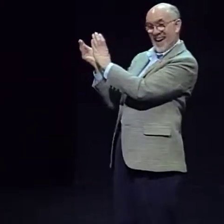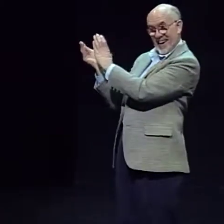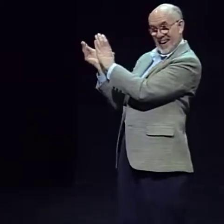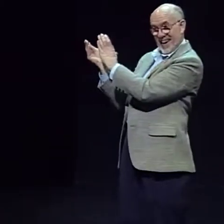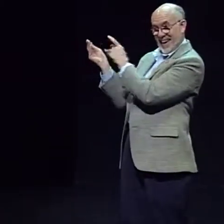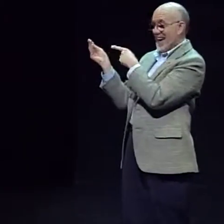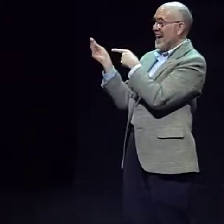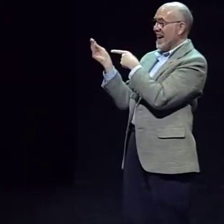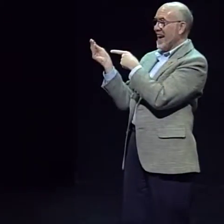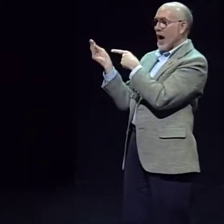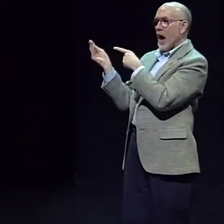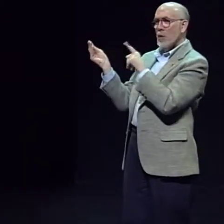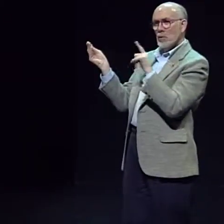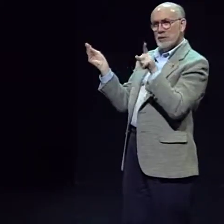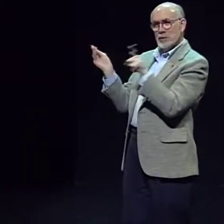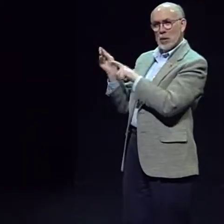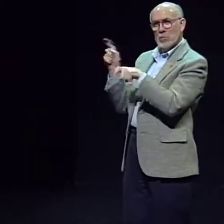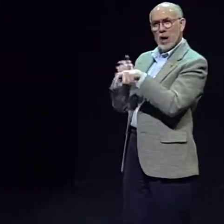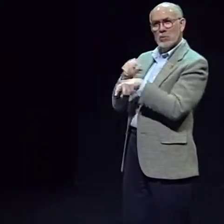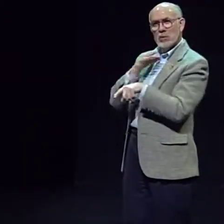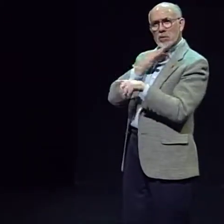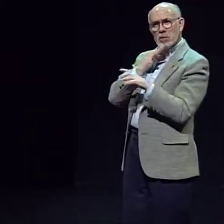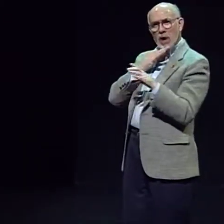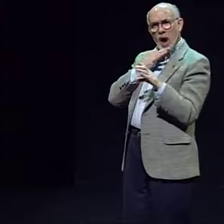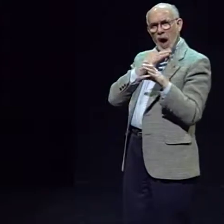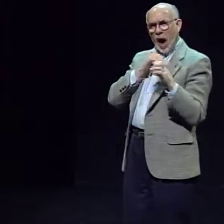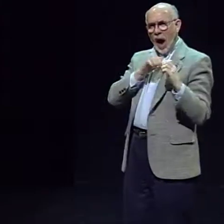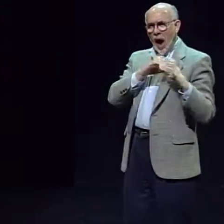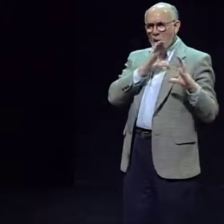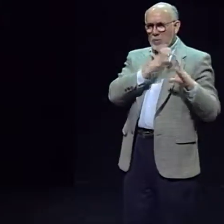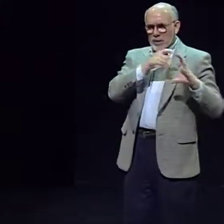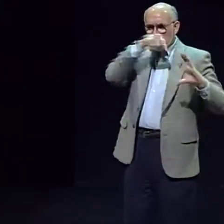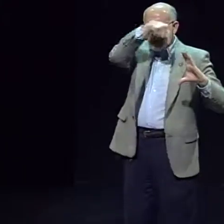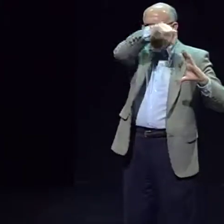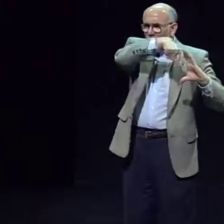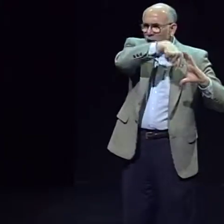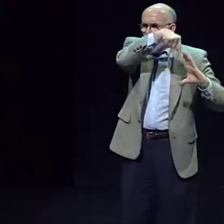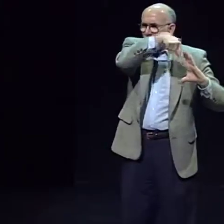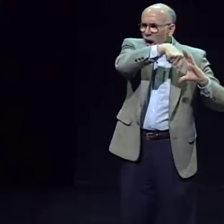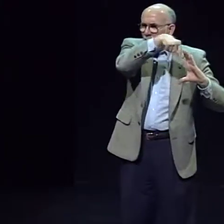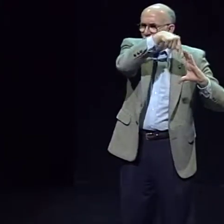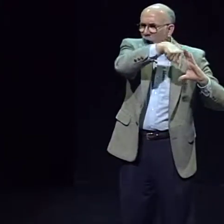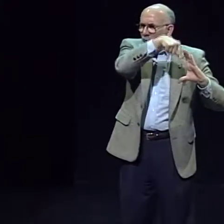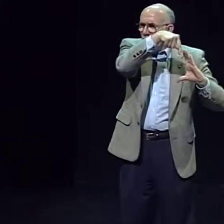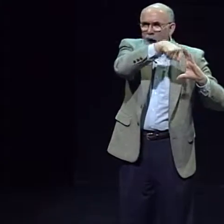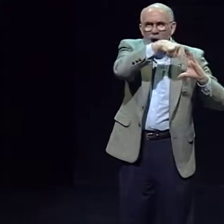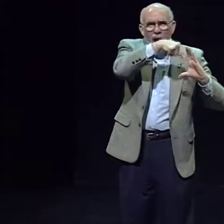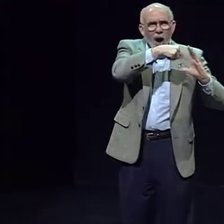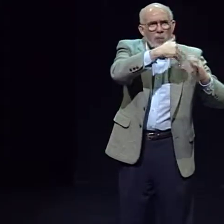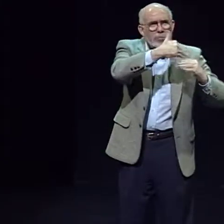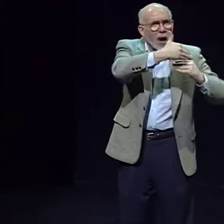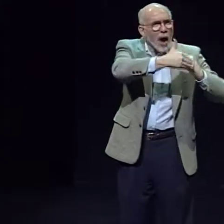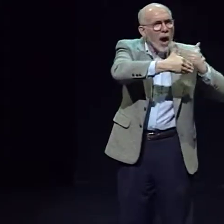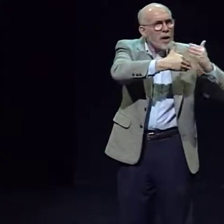AND YOU WAIT FOR THE PICTURE TO FORM. HOWEVER, HAVE YOU EVER THOUGHT ABOUT THE PROCESS,